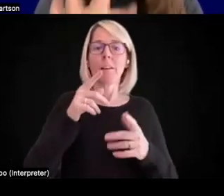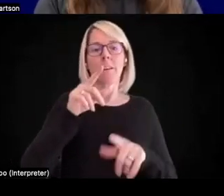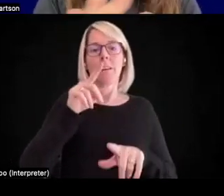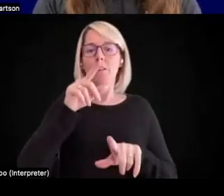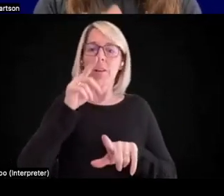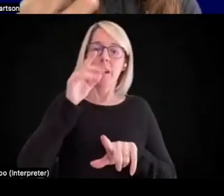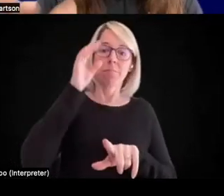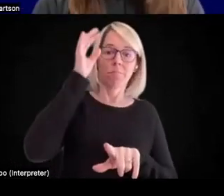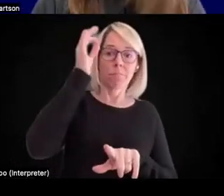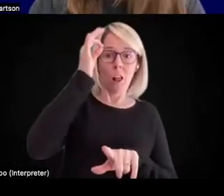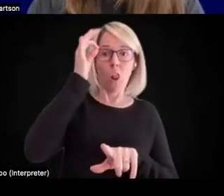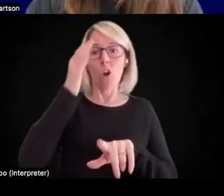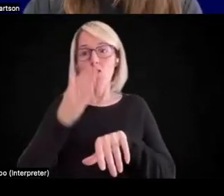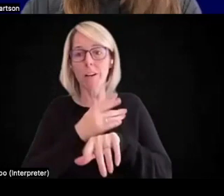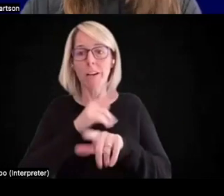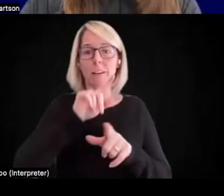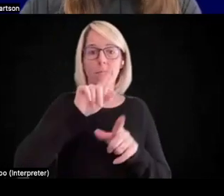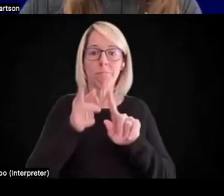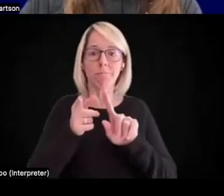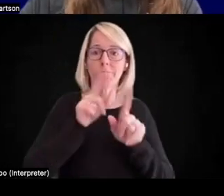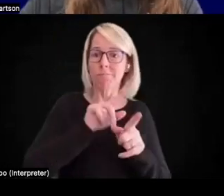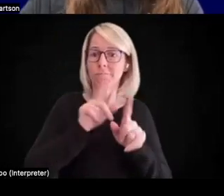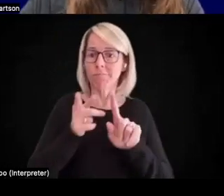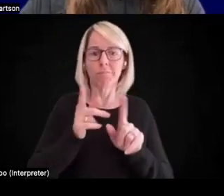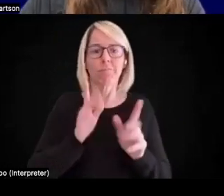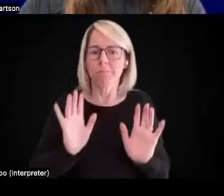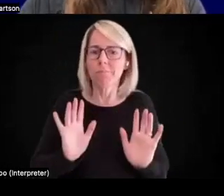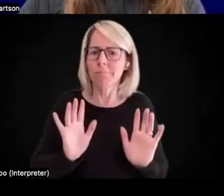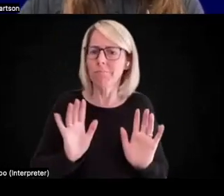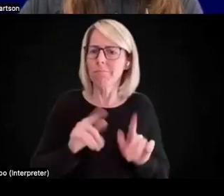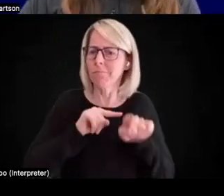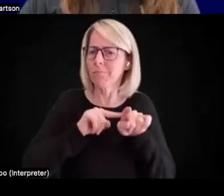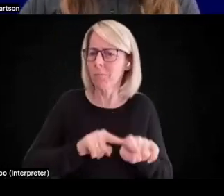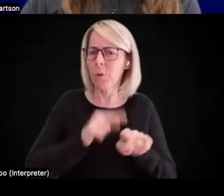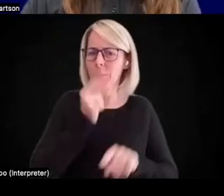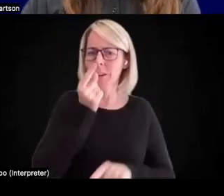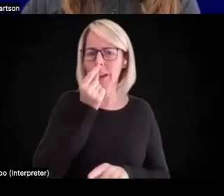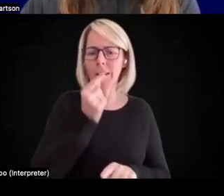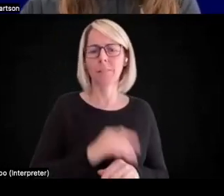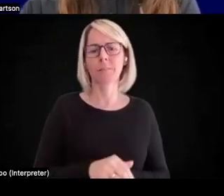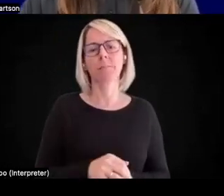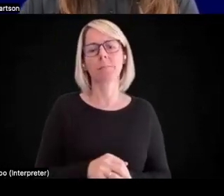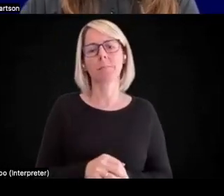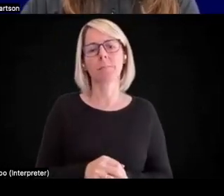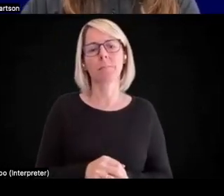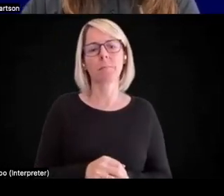around and around and around. That's often the kind of interaction style that